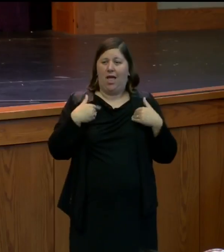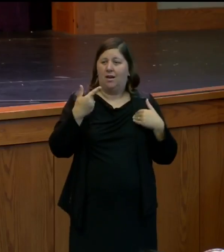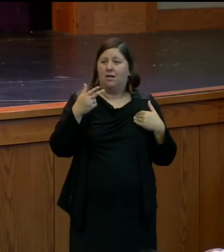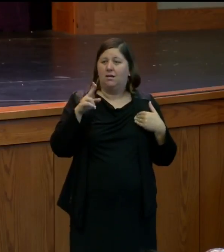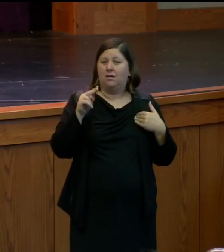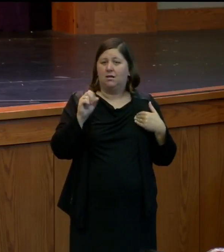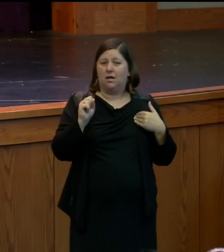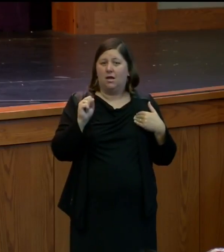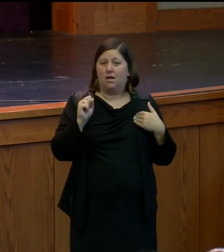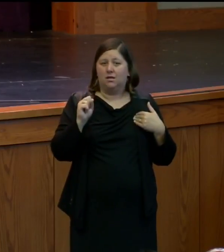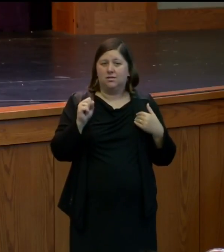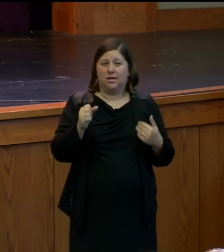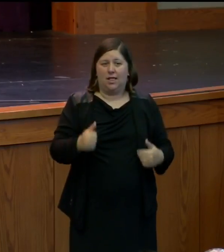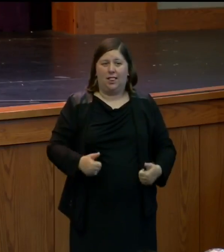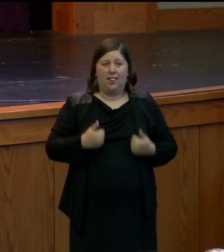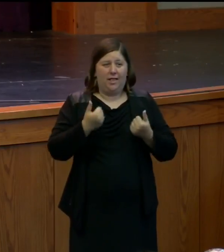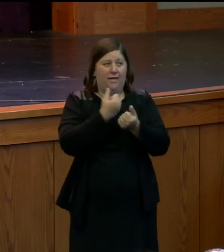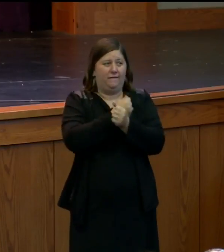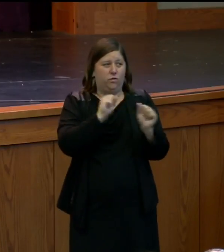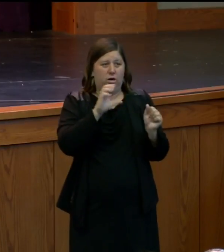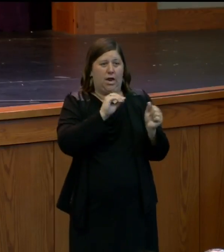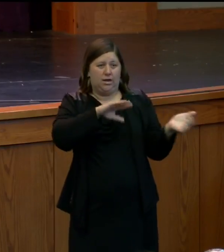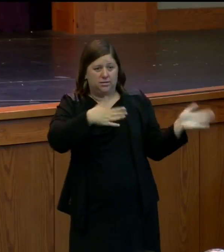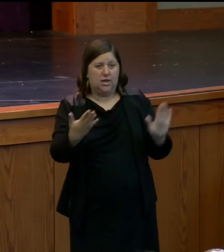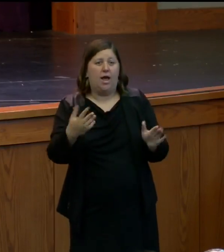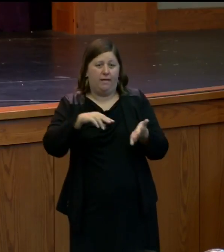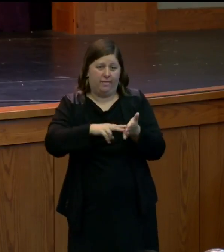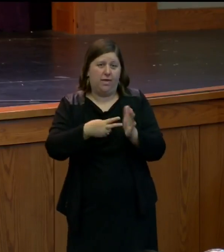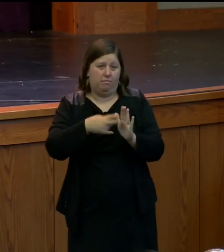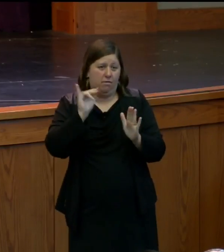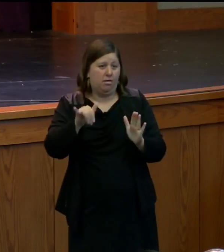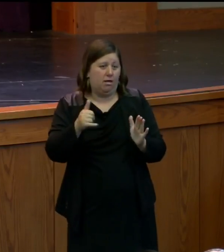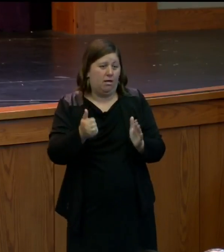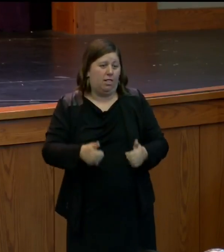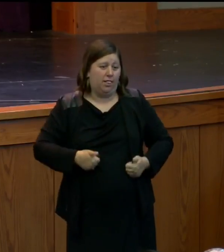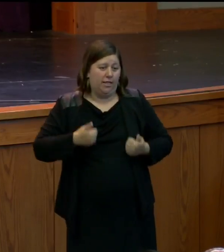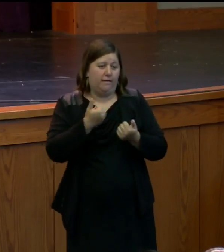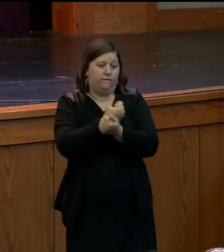LIVE FREE AND DIE, THAT'S WHAT THEY MEAN. LIVE FREE AND DIE.